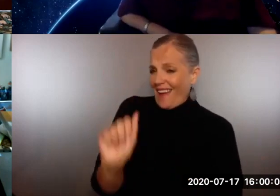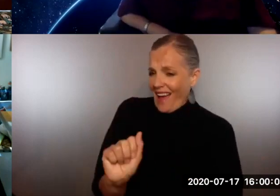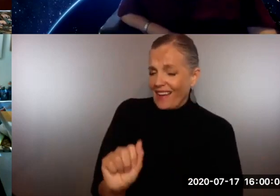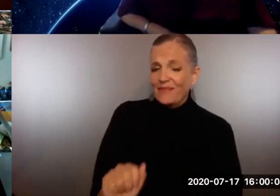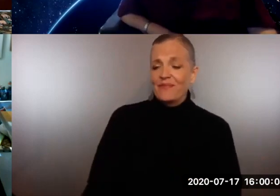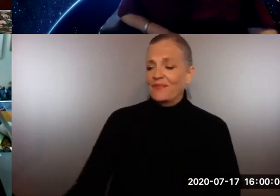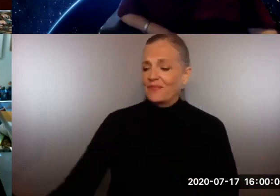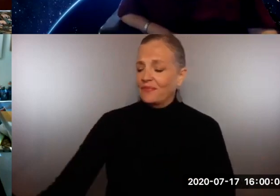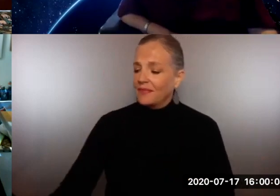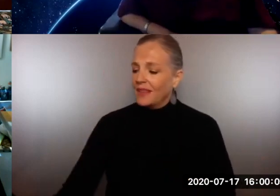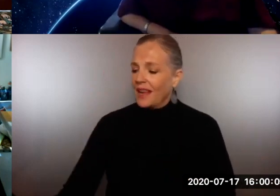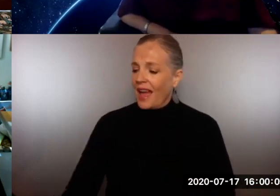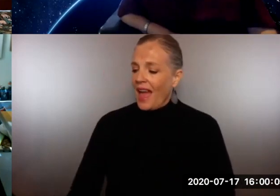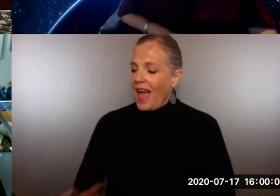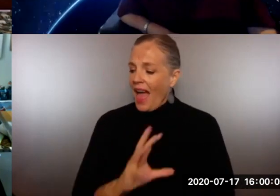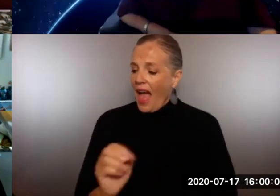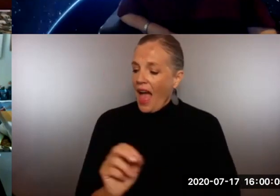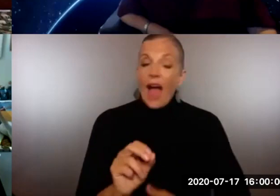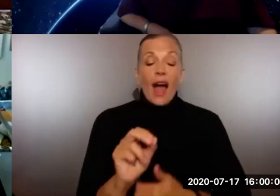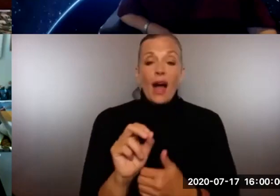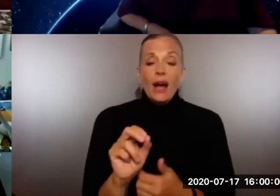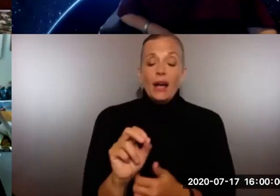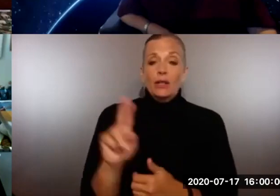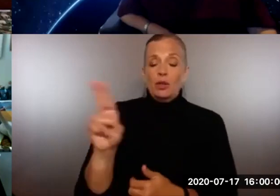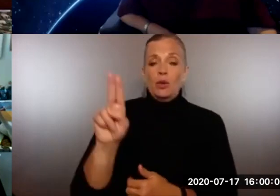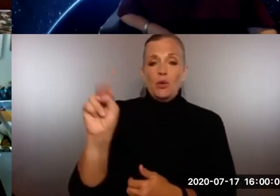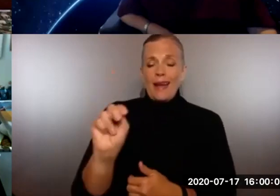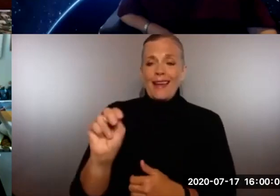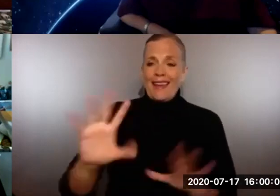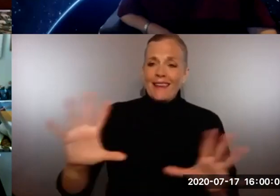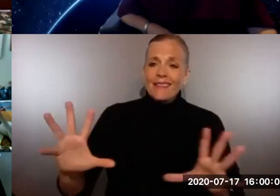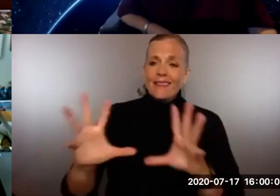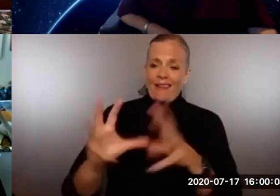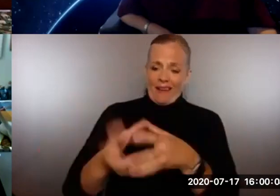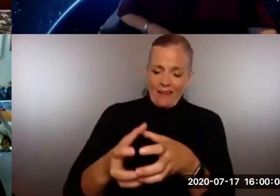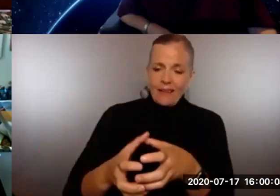and the United Nations Convention on the Rights of Persons with Disabilities,